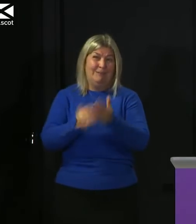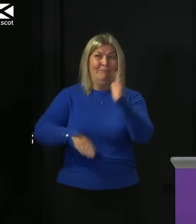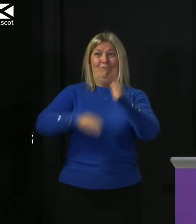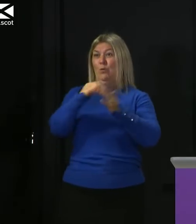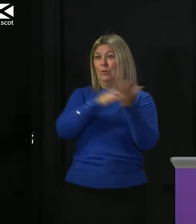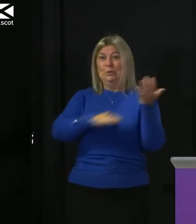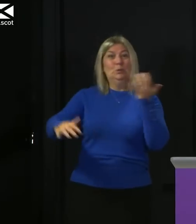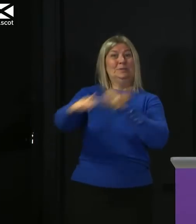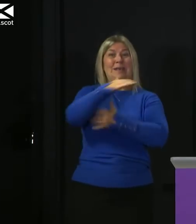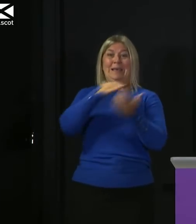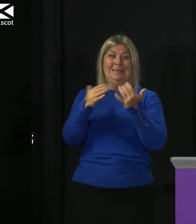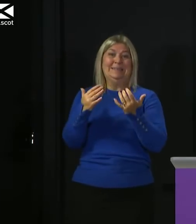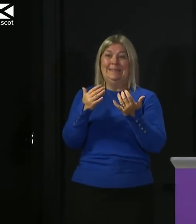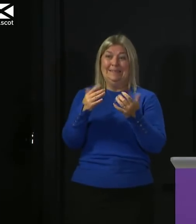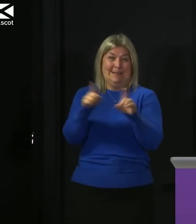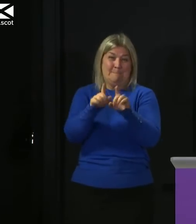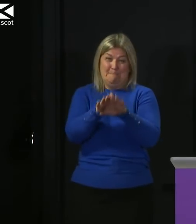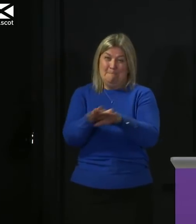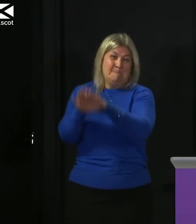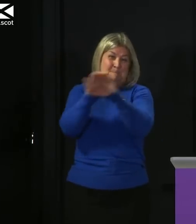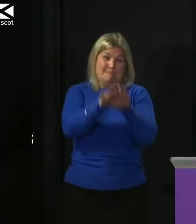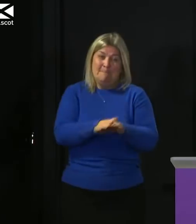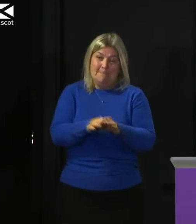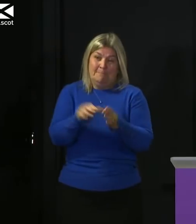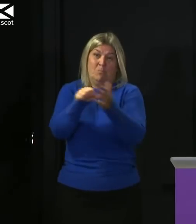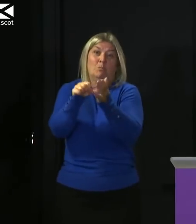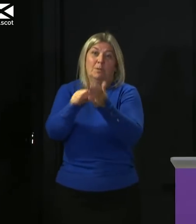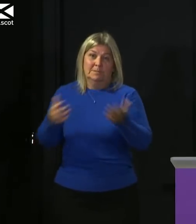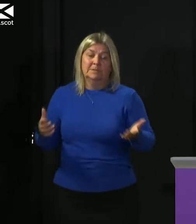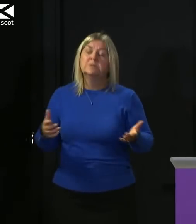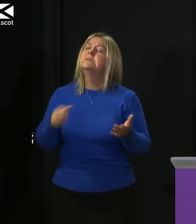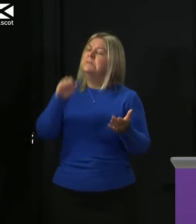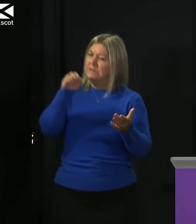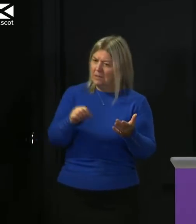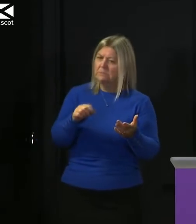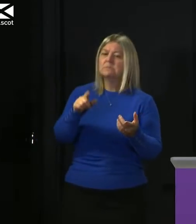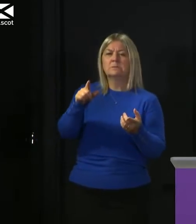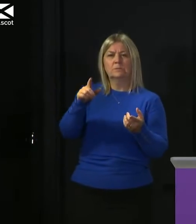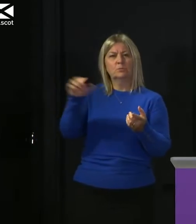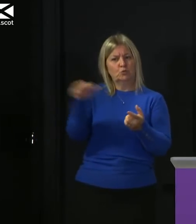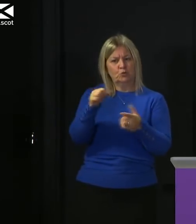are acute, so, in principle, yes, I do believe that we need to work with those. Stuart McMillan